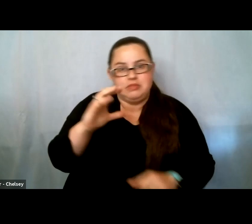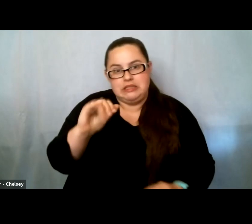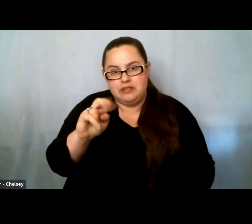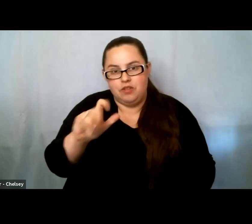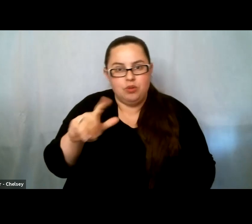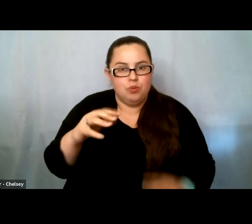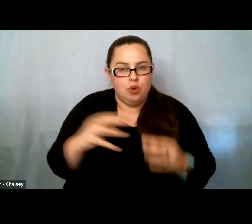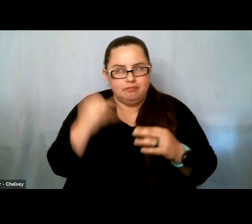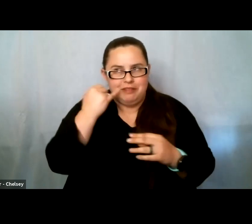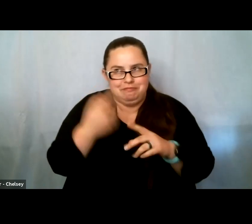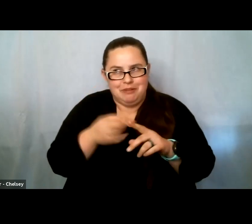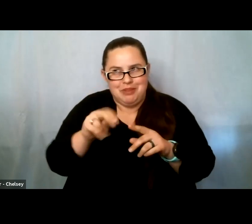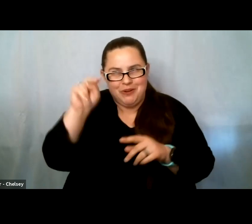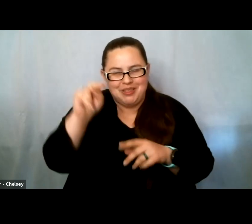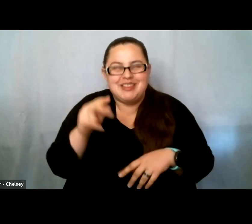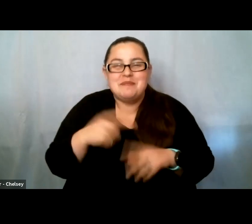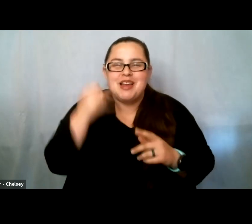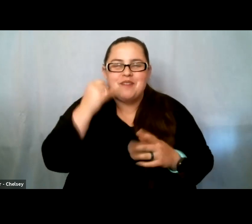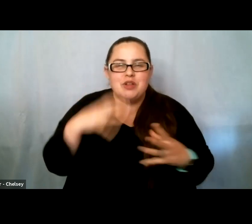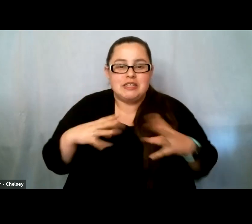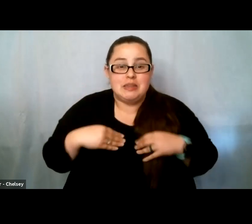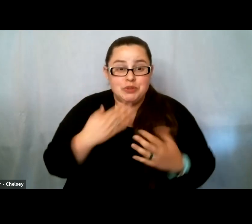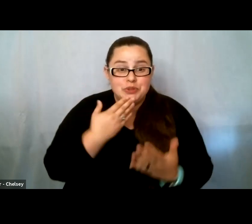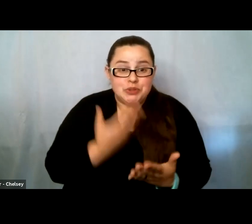going to accept the good, we've got to understand that we might have some